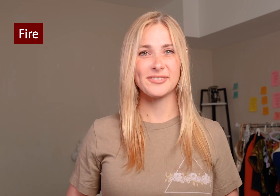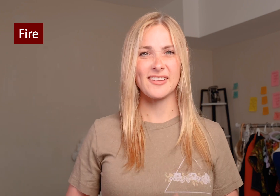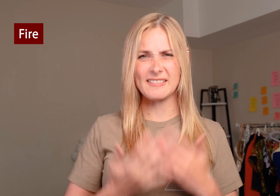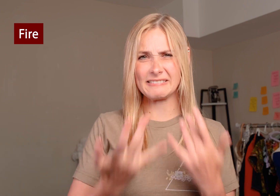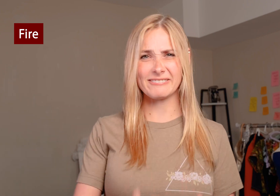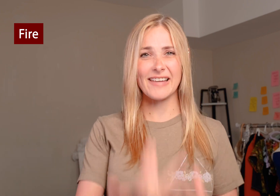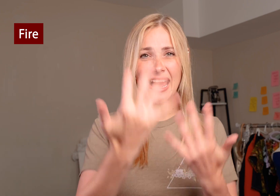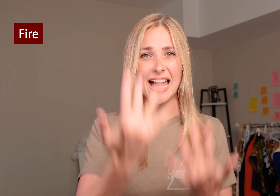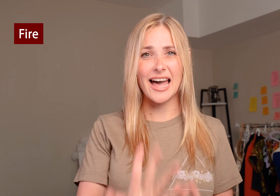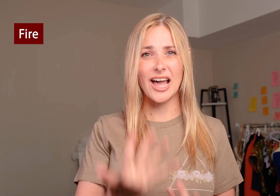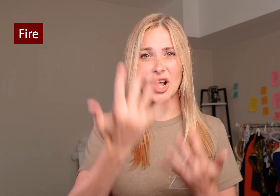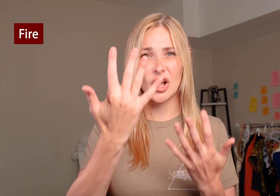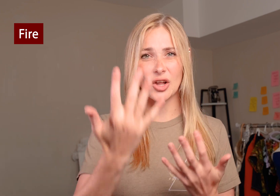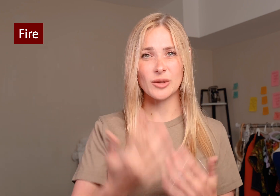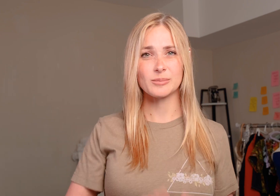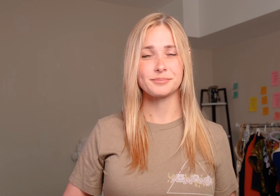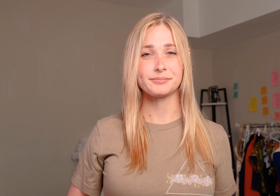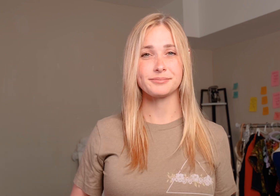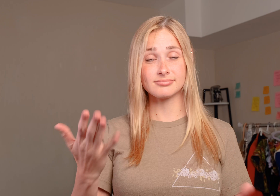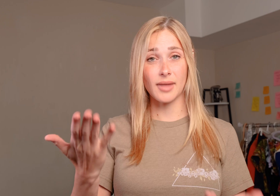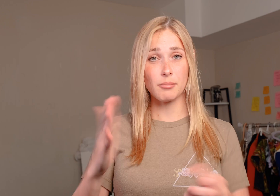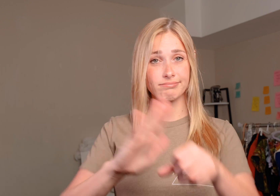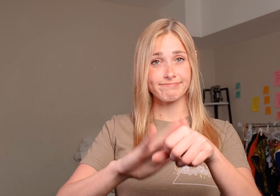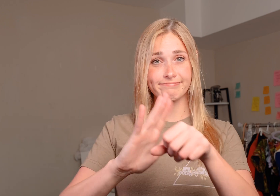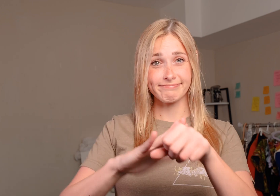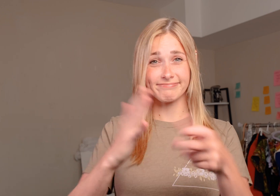It looks just like the flames in a fire. "Fire."